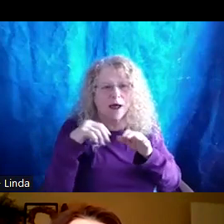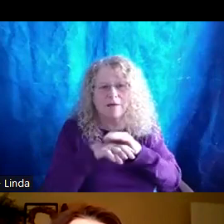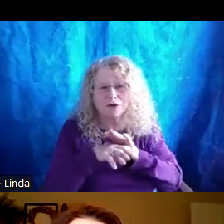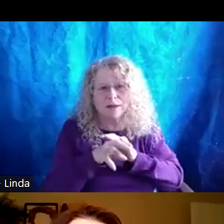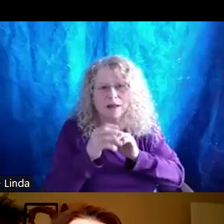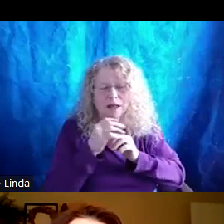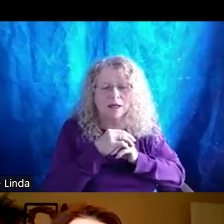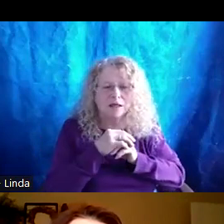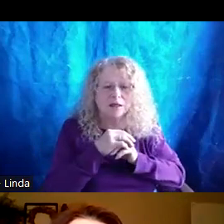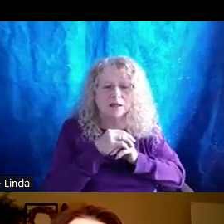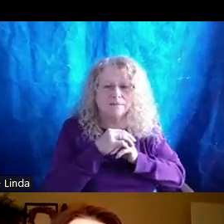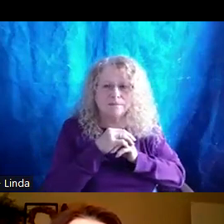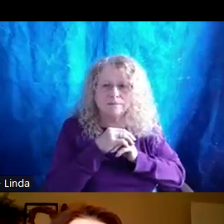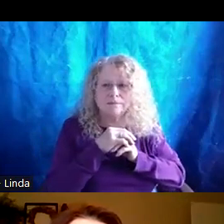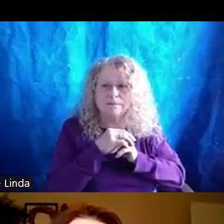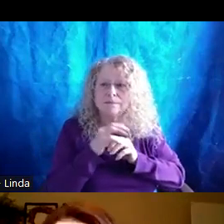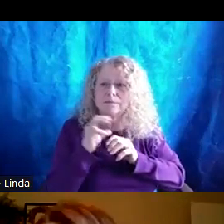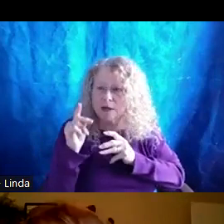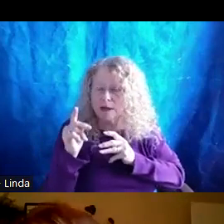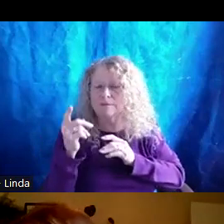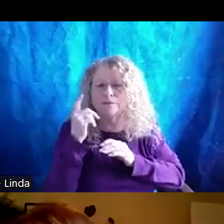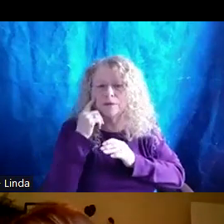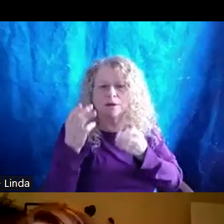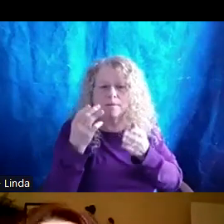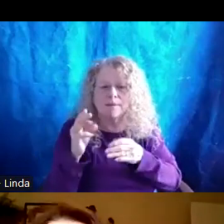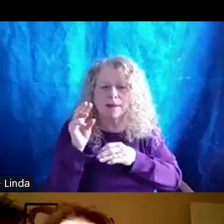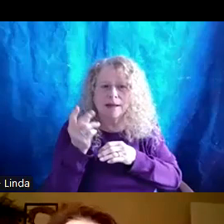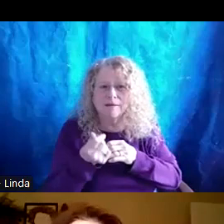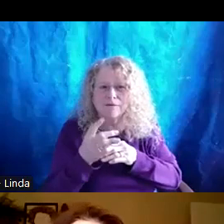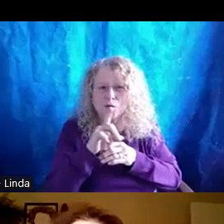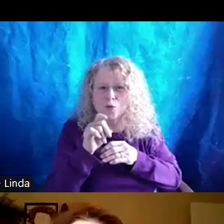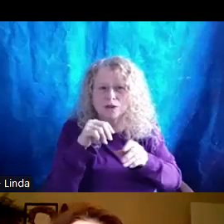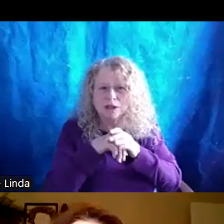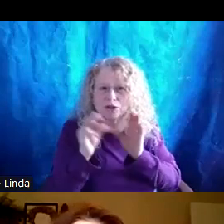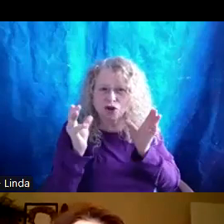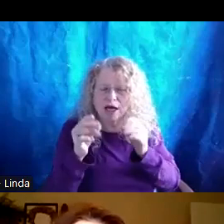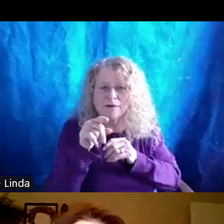OKAY. I THINK THERE MIGHT BE A COUPLE QUESTIONS IN CHAT, IF YOU DON'T MIND TAKING A LOOK AT